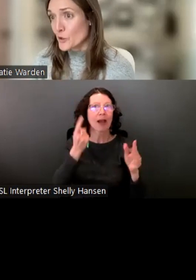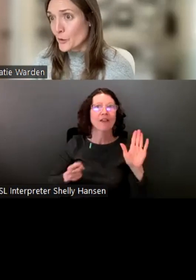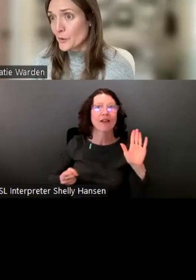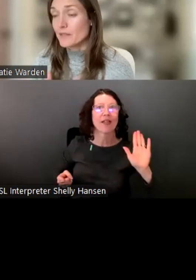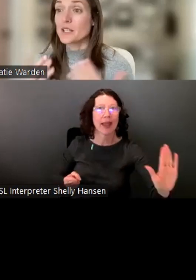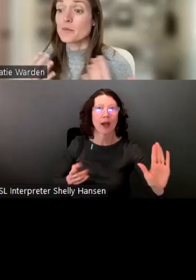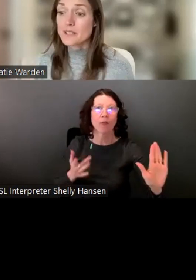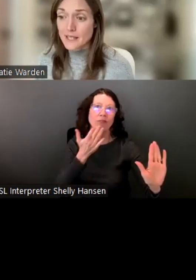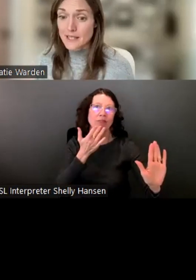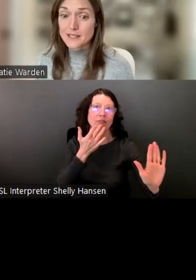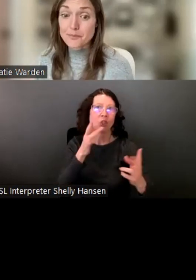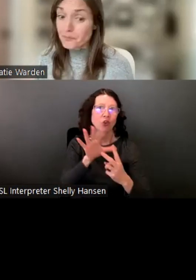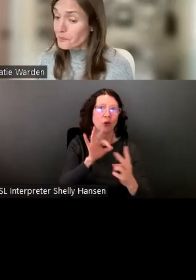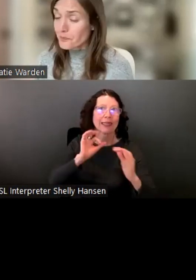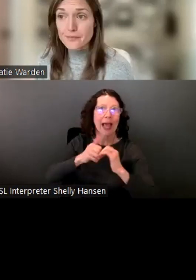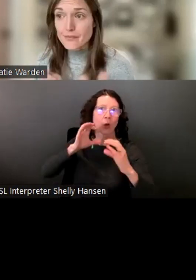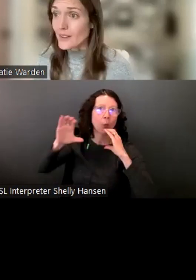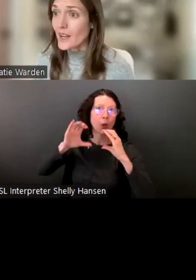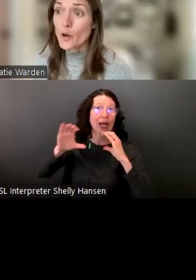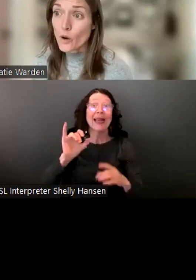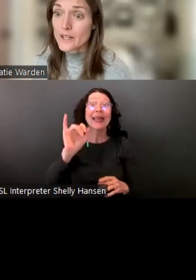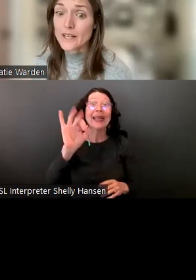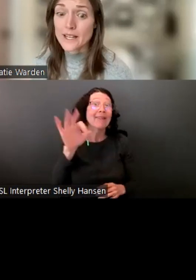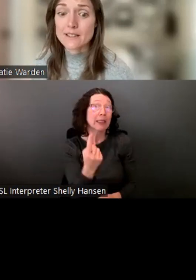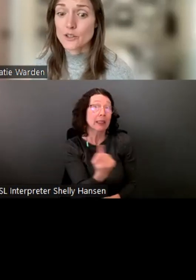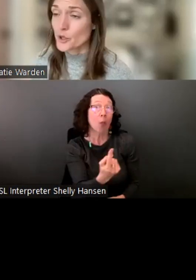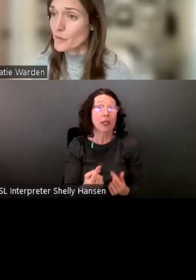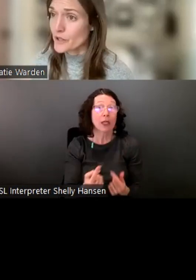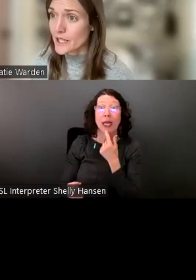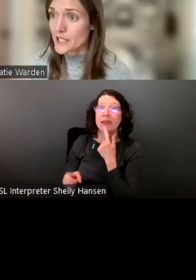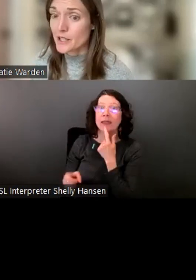So if someone says, I want ASL interpretation